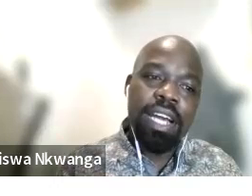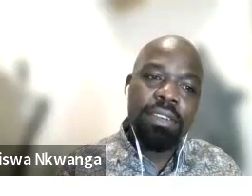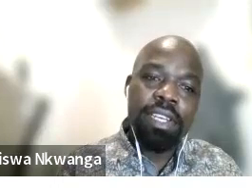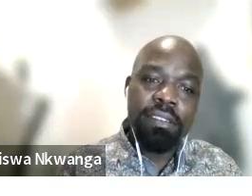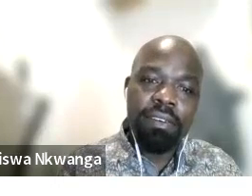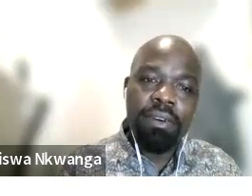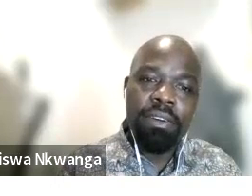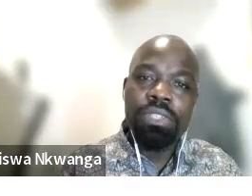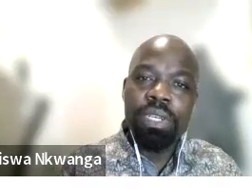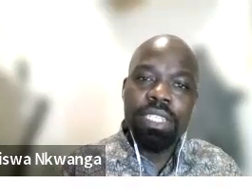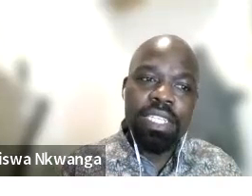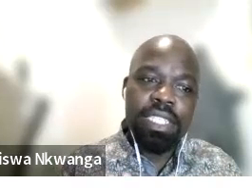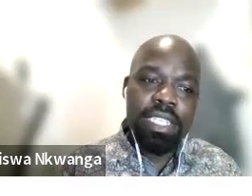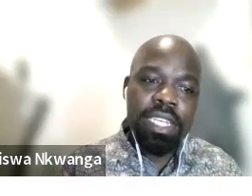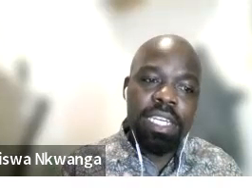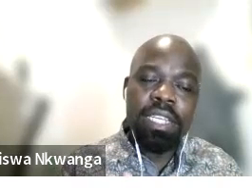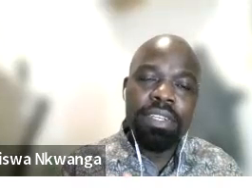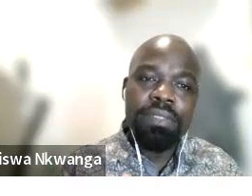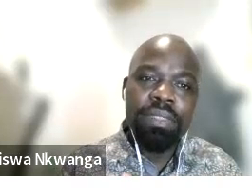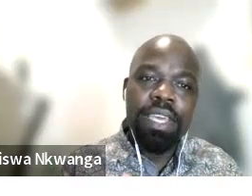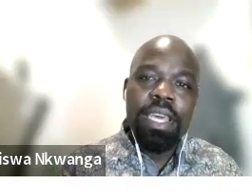to deliver on the 2019 Declaration.